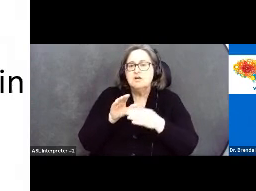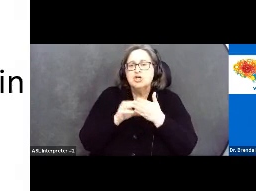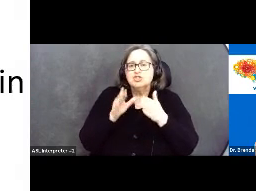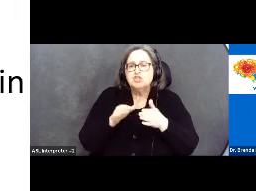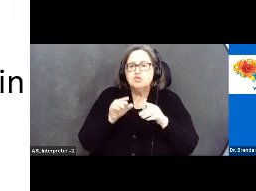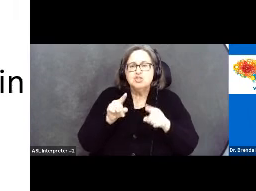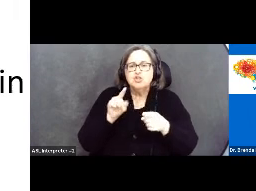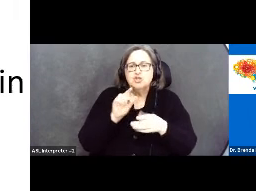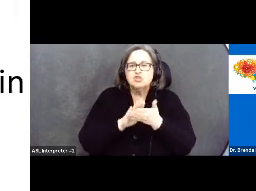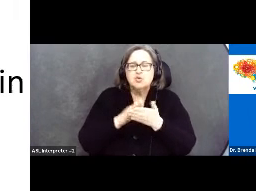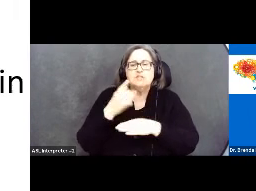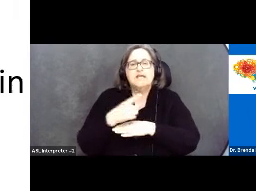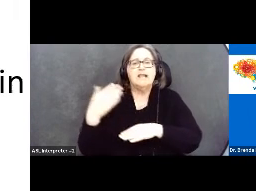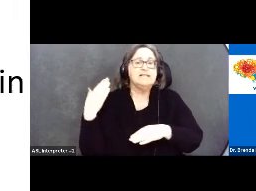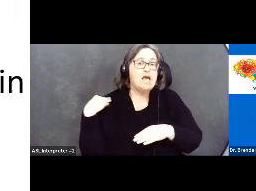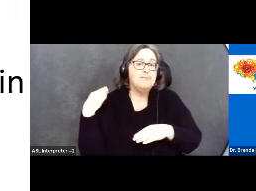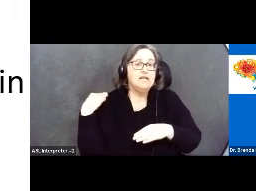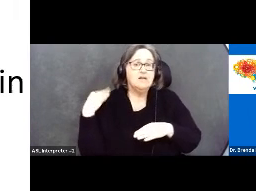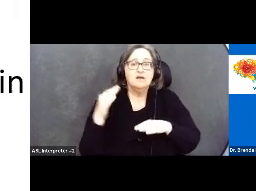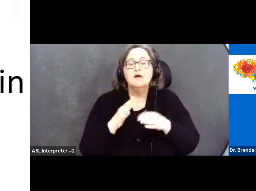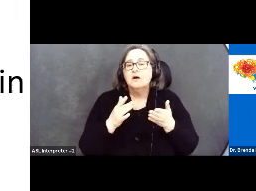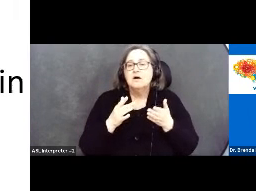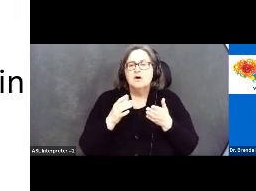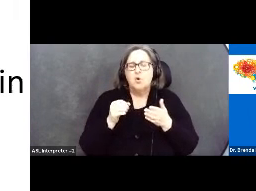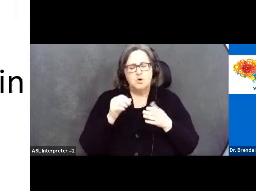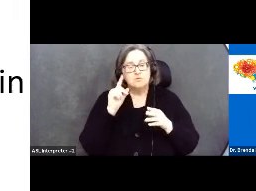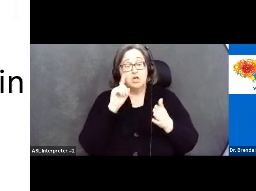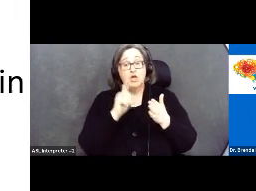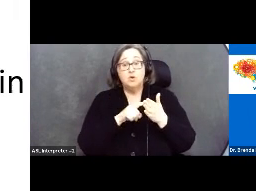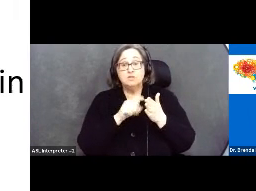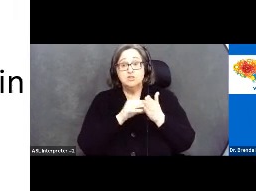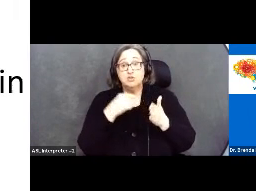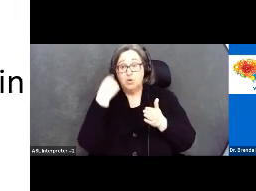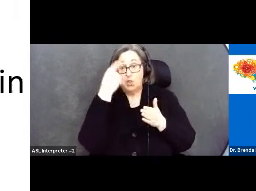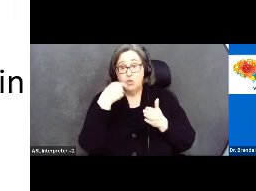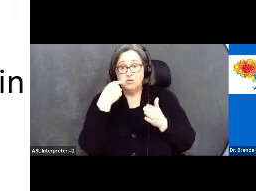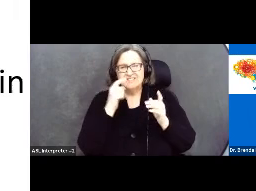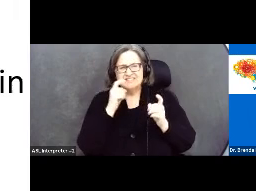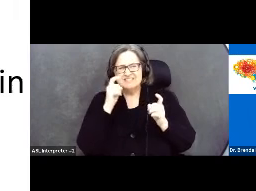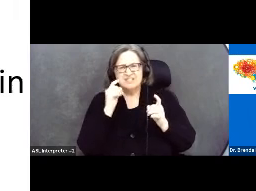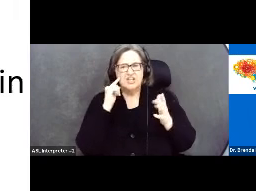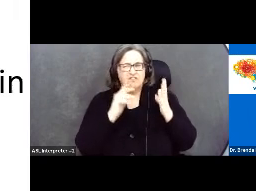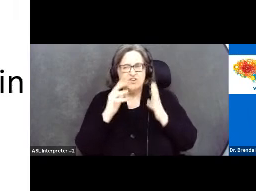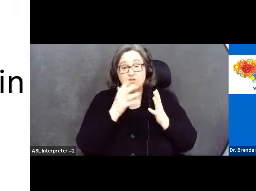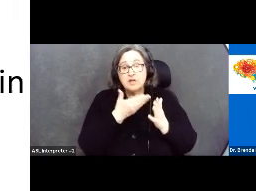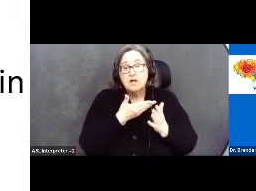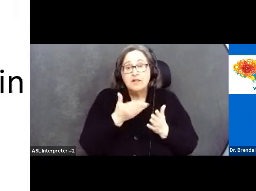or noticing that a student looked confused. Things teachers naturally do if they are